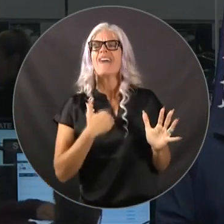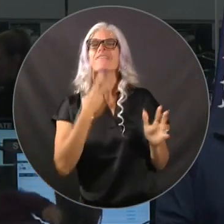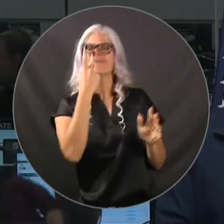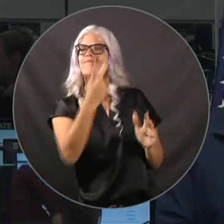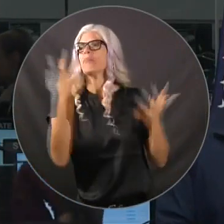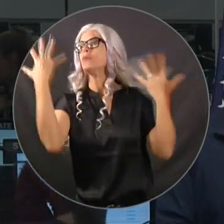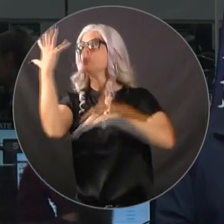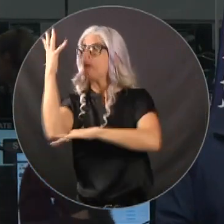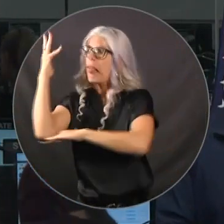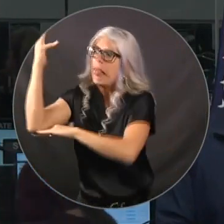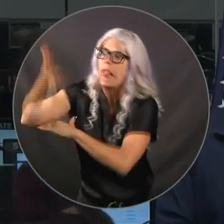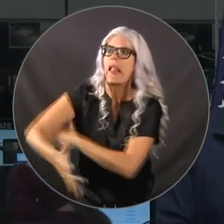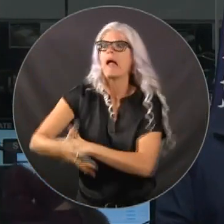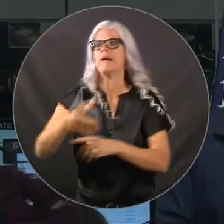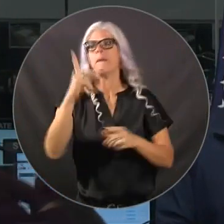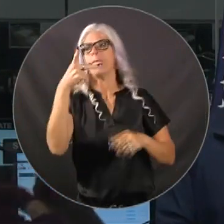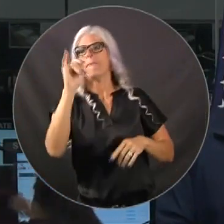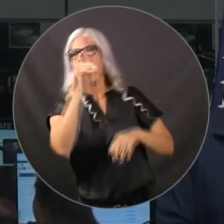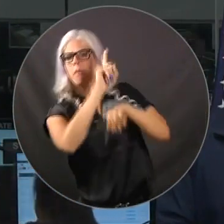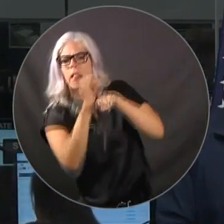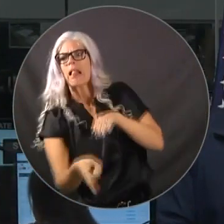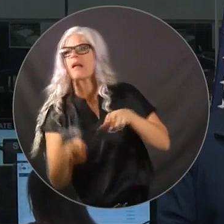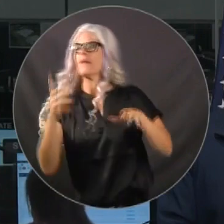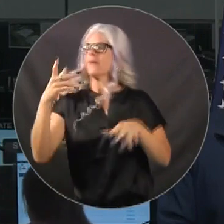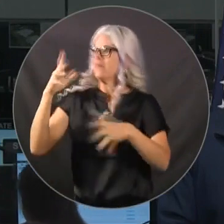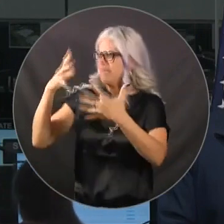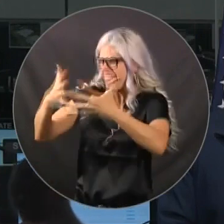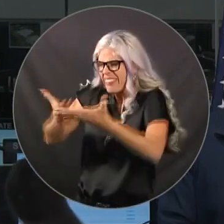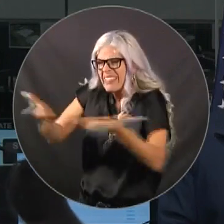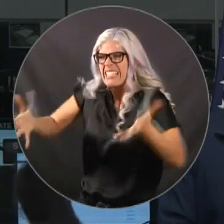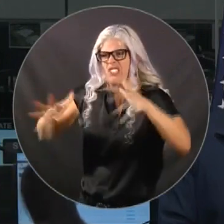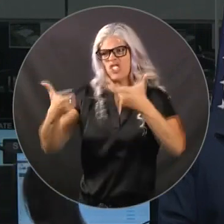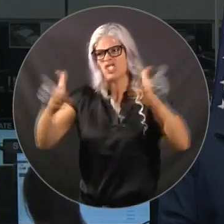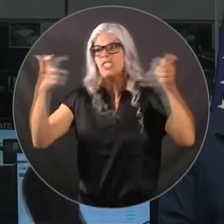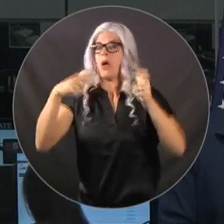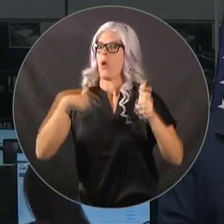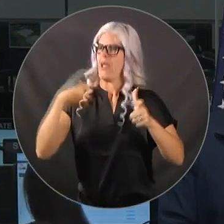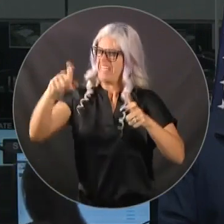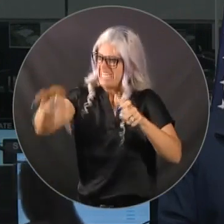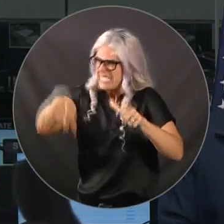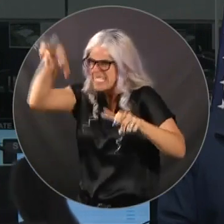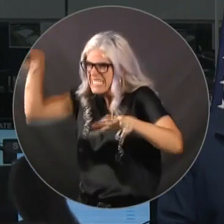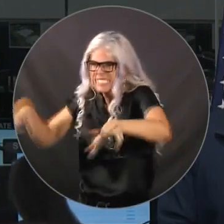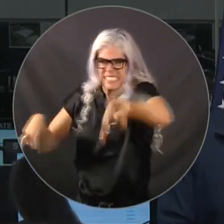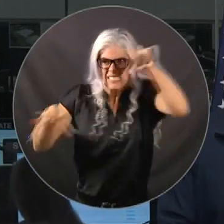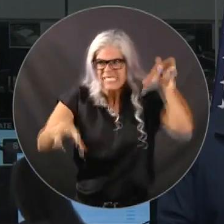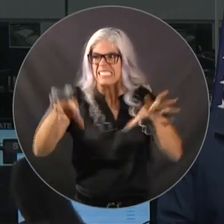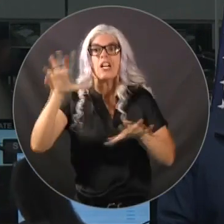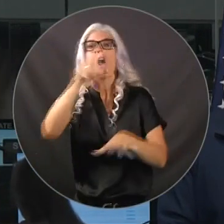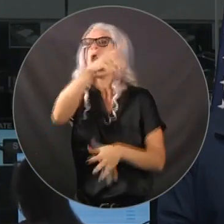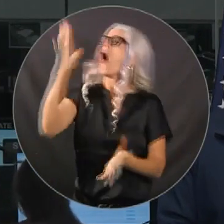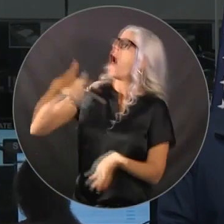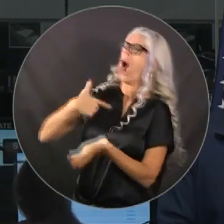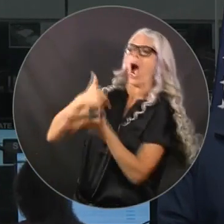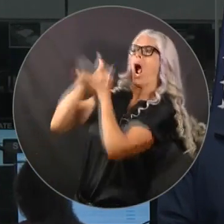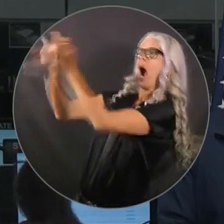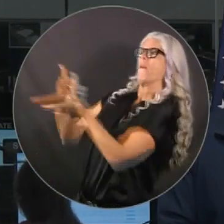the coastline. Do not try debris without assistance groups that will be able